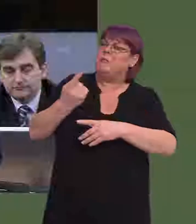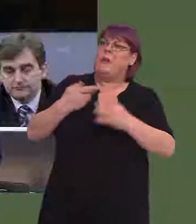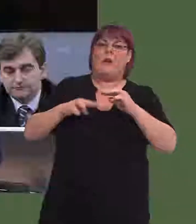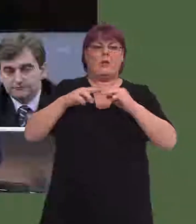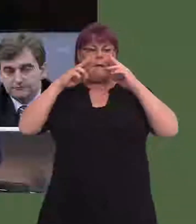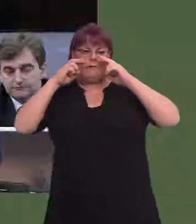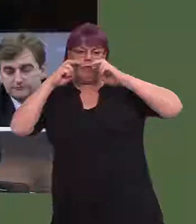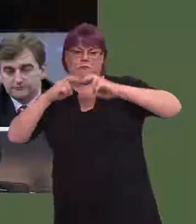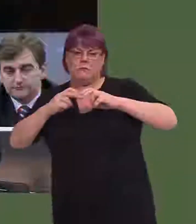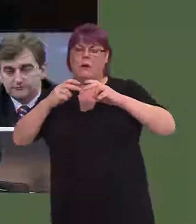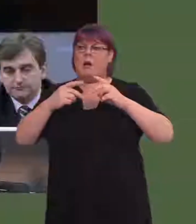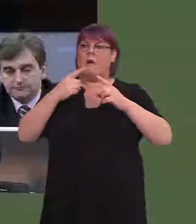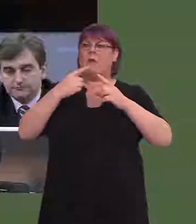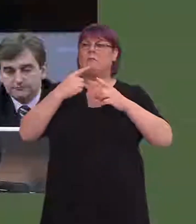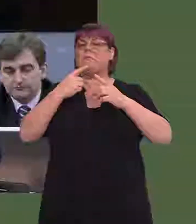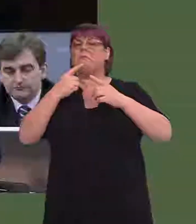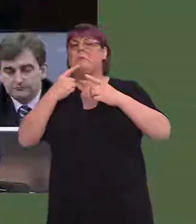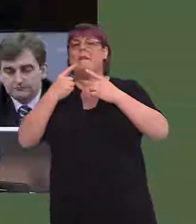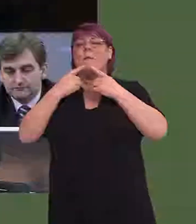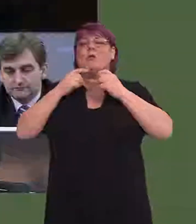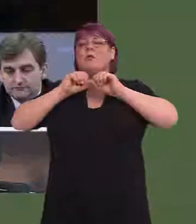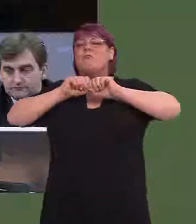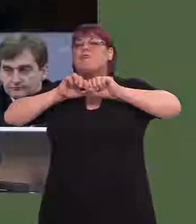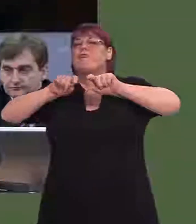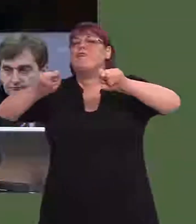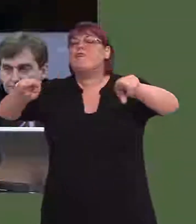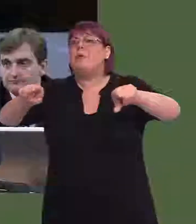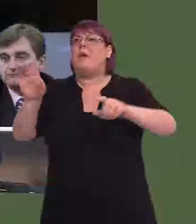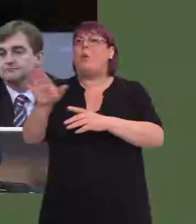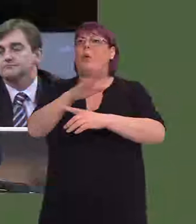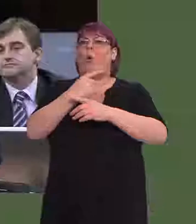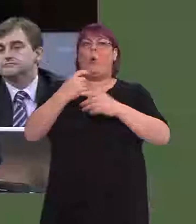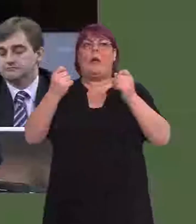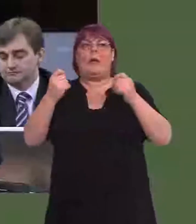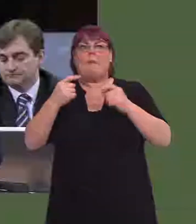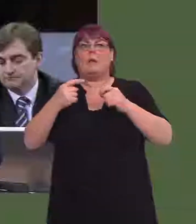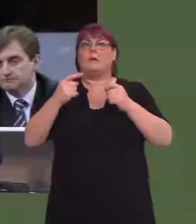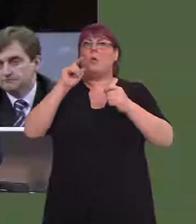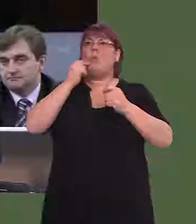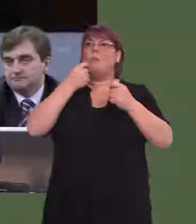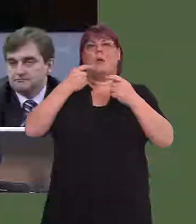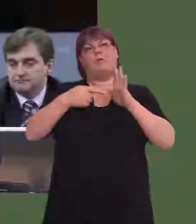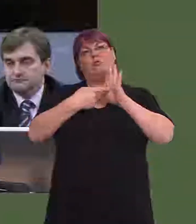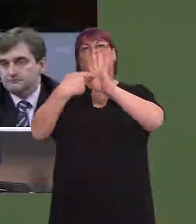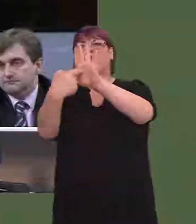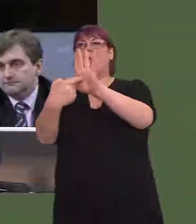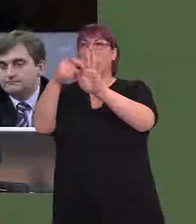leaks from Government, then all correspondence would've been made available to the person carrying out the inquiry.